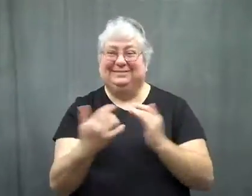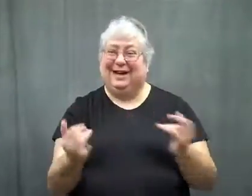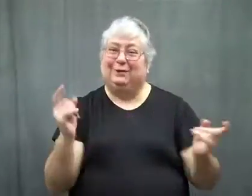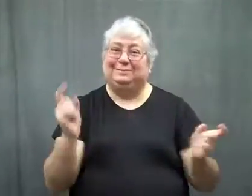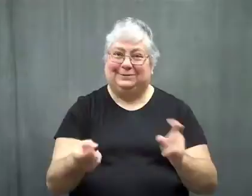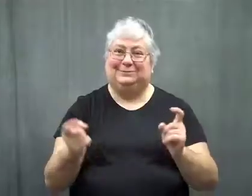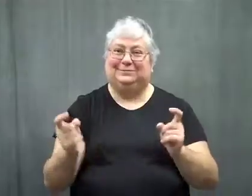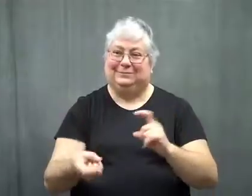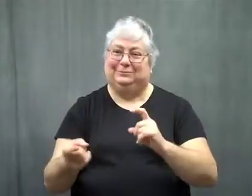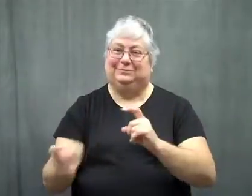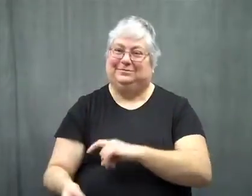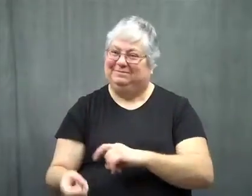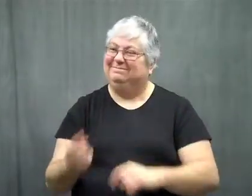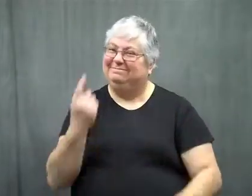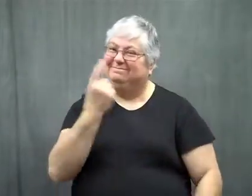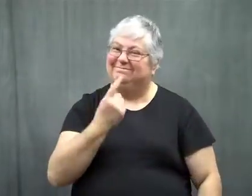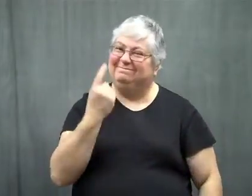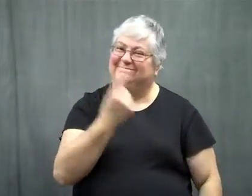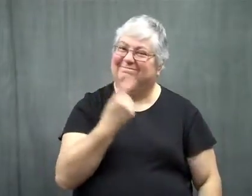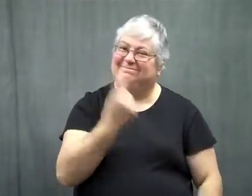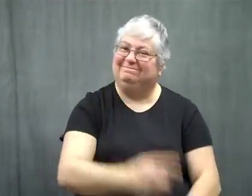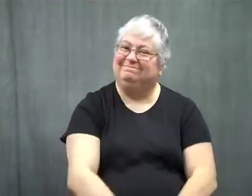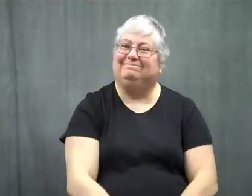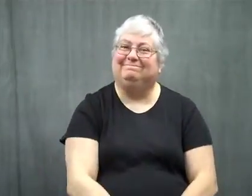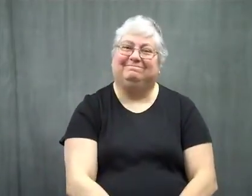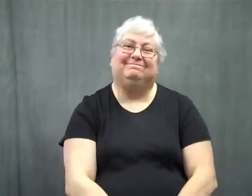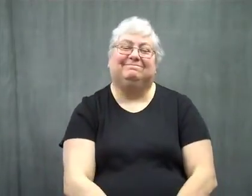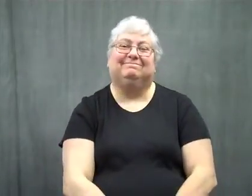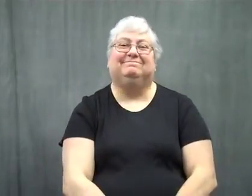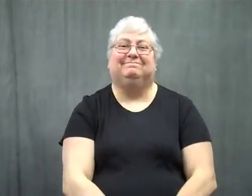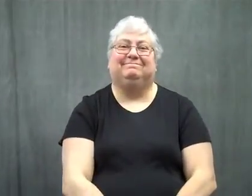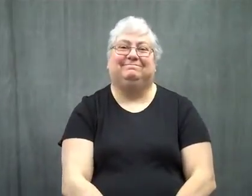And now changes are being made.